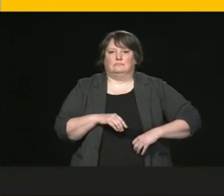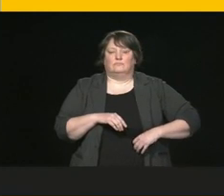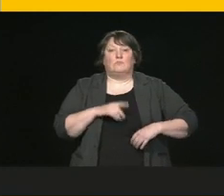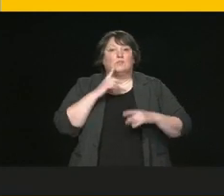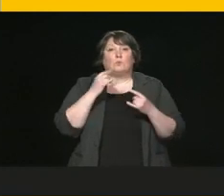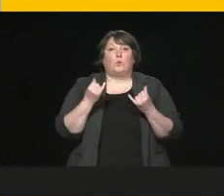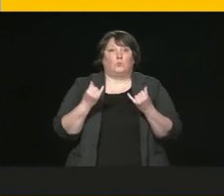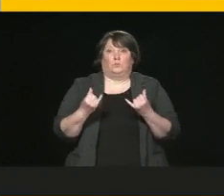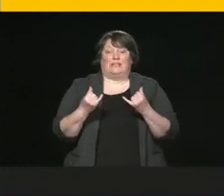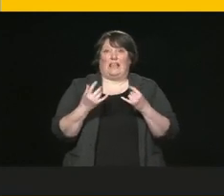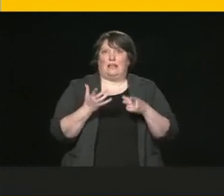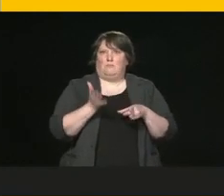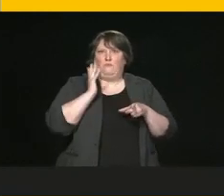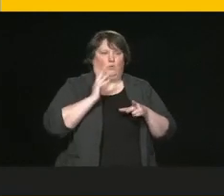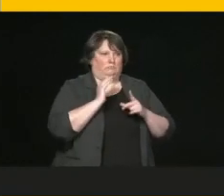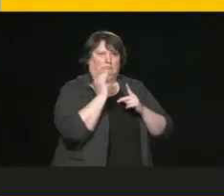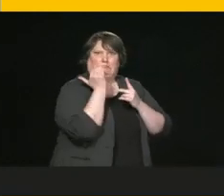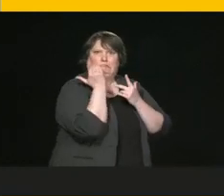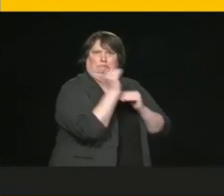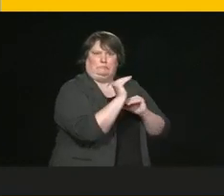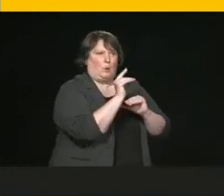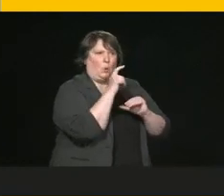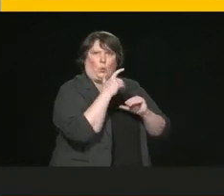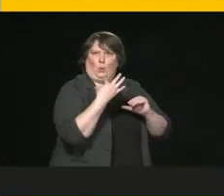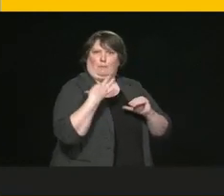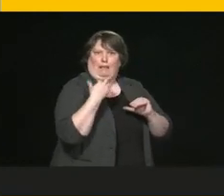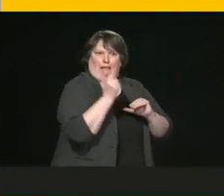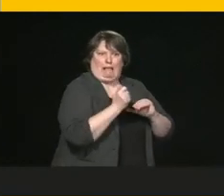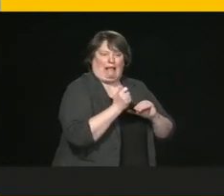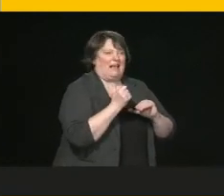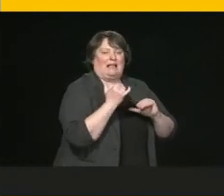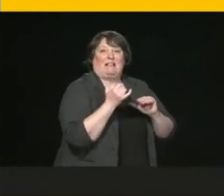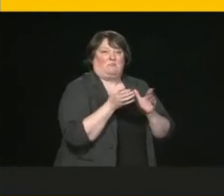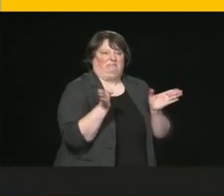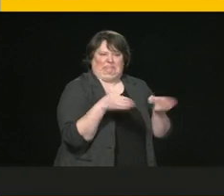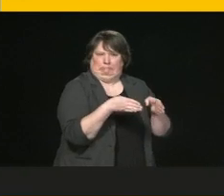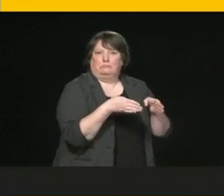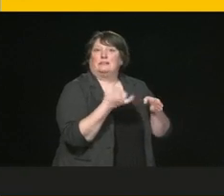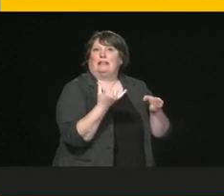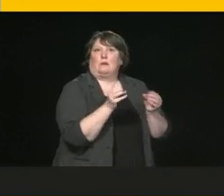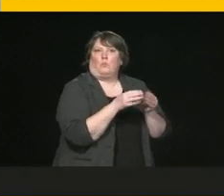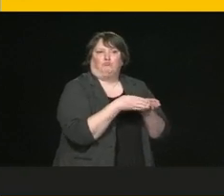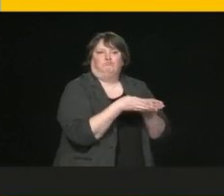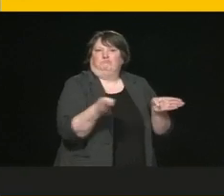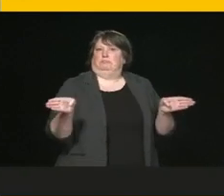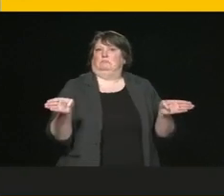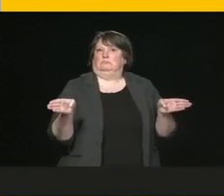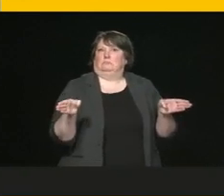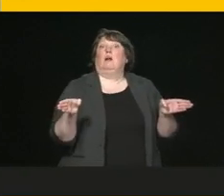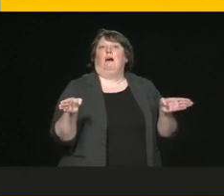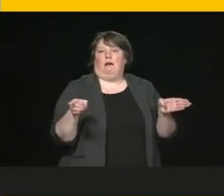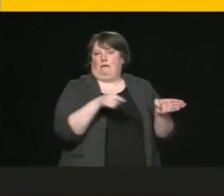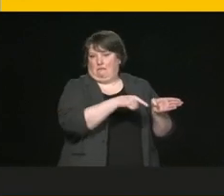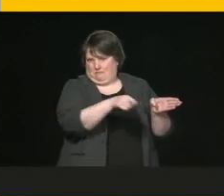TODAY, WE WILL BE RELAXING THE CRITERIA TO ALLOW EVEN MORE